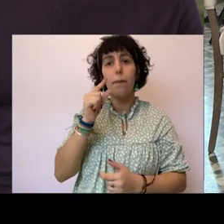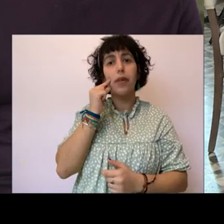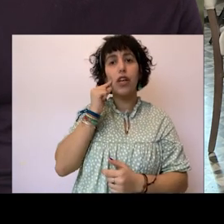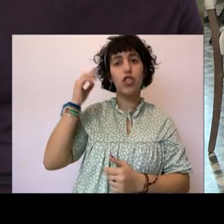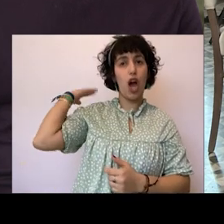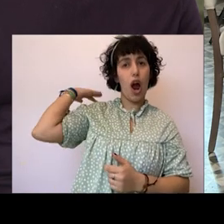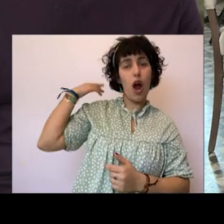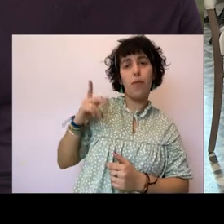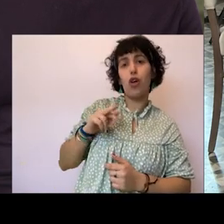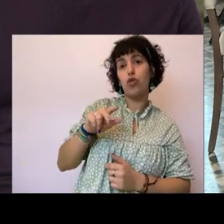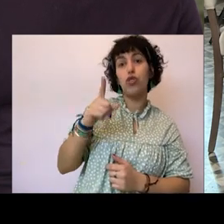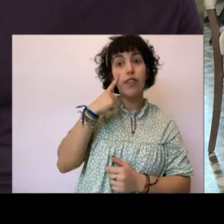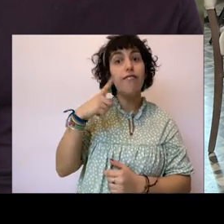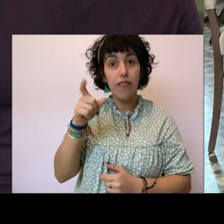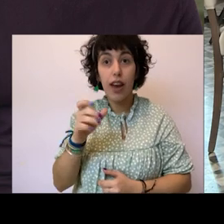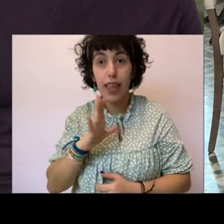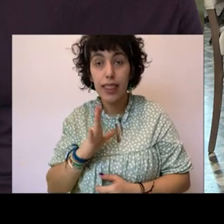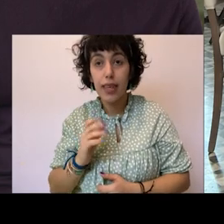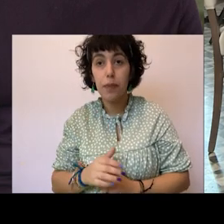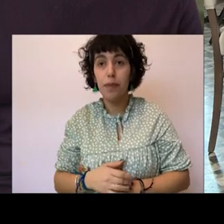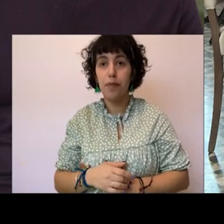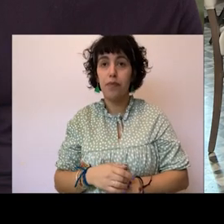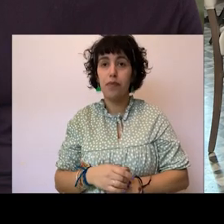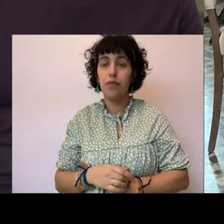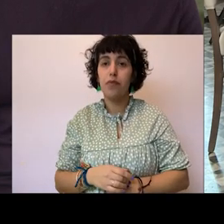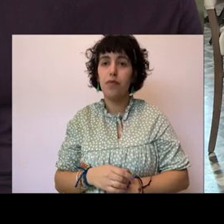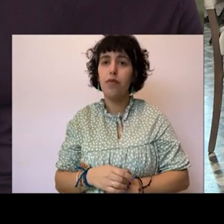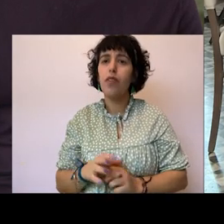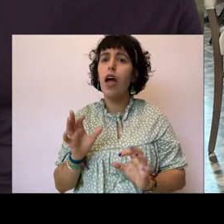I'd say I realized that someone with distance will come, I really realized